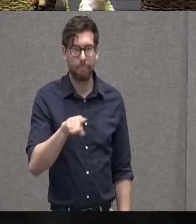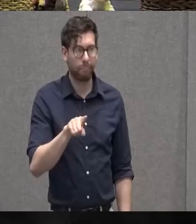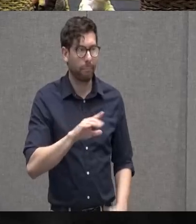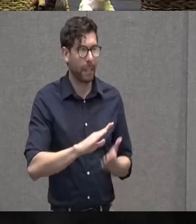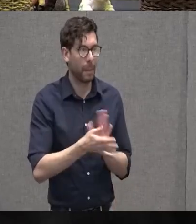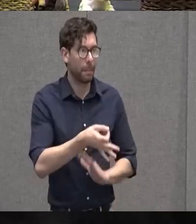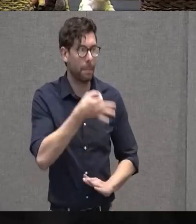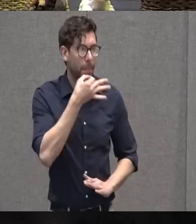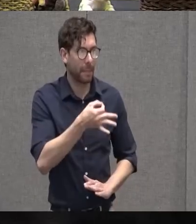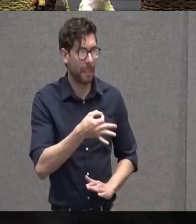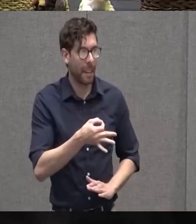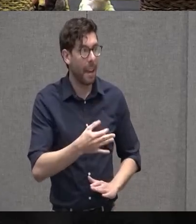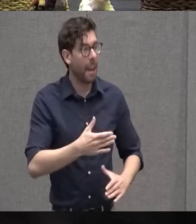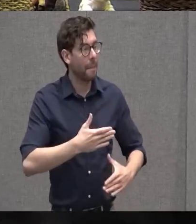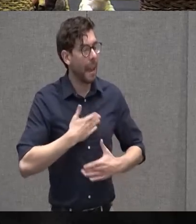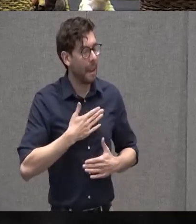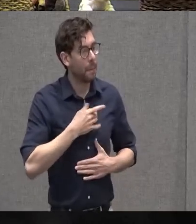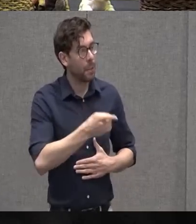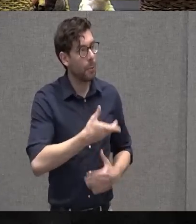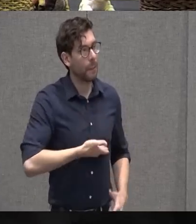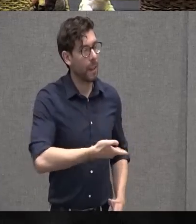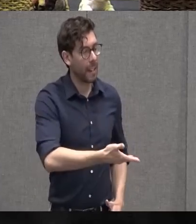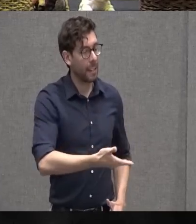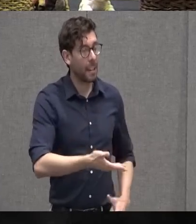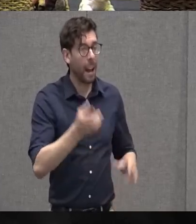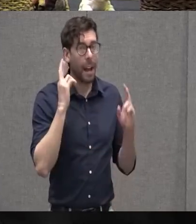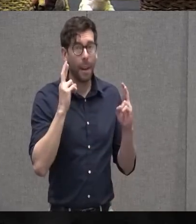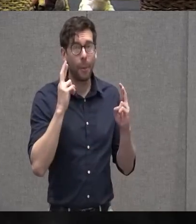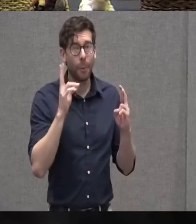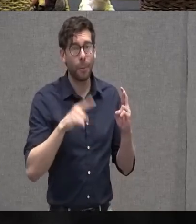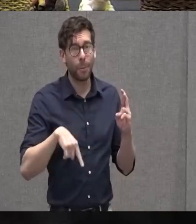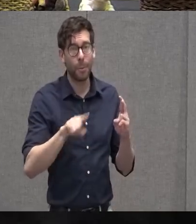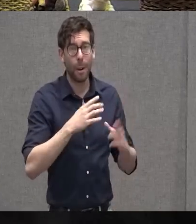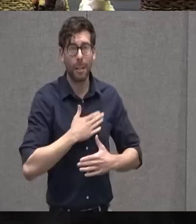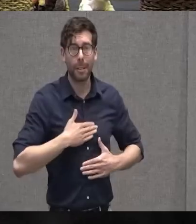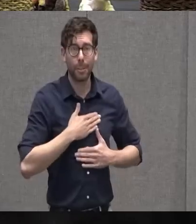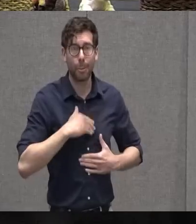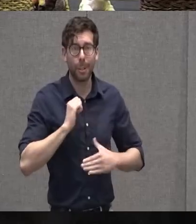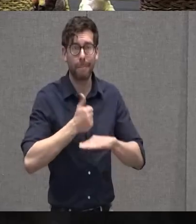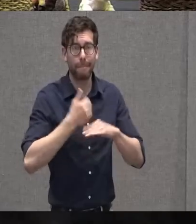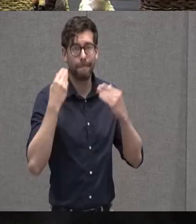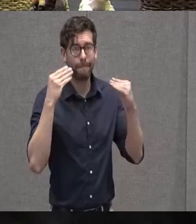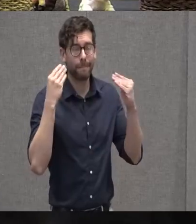I hope you guys have fun making your store. Definitely. I know, well, see you later Miss Abby. Have fun making your own store.